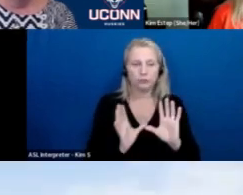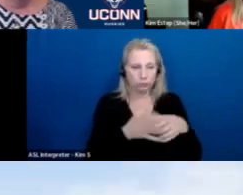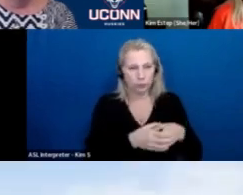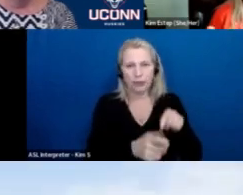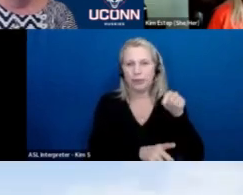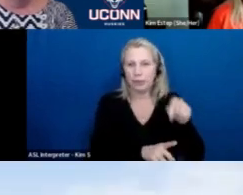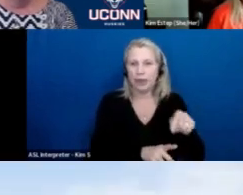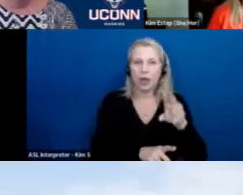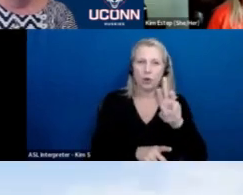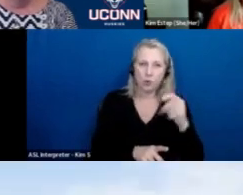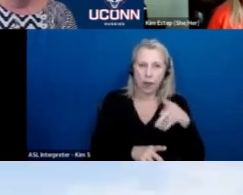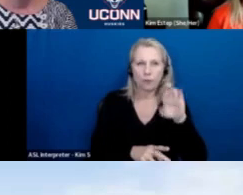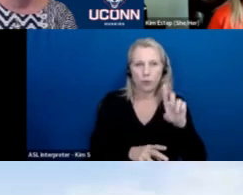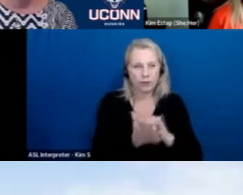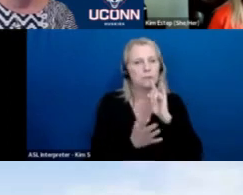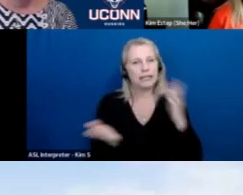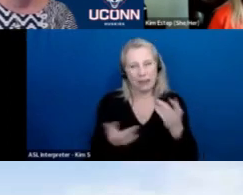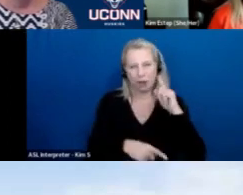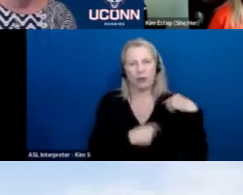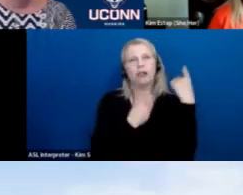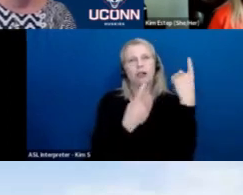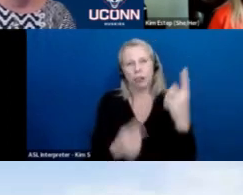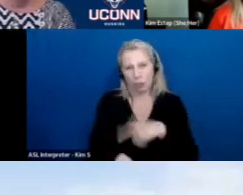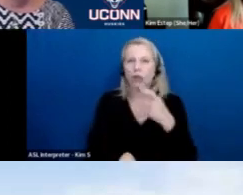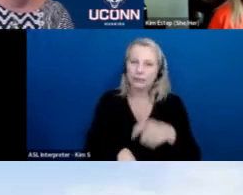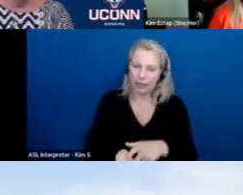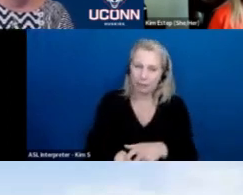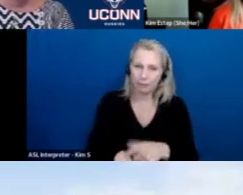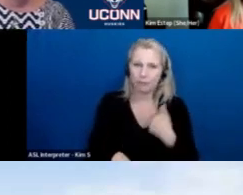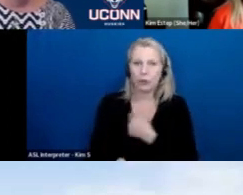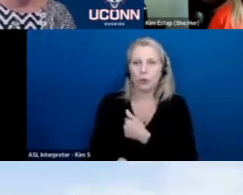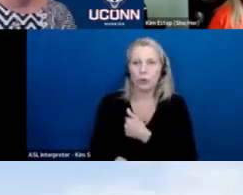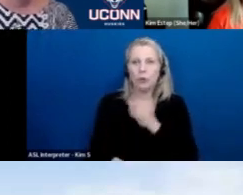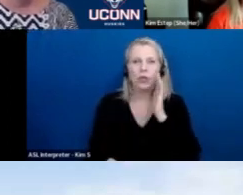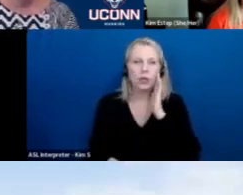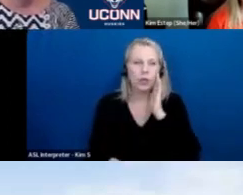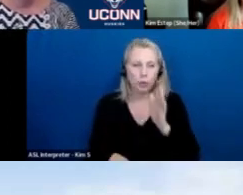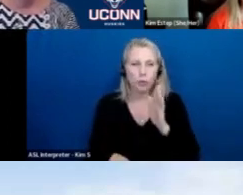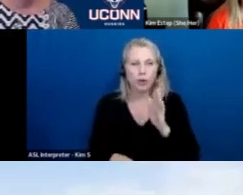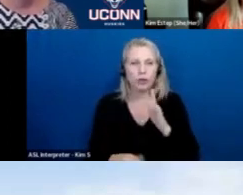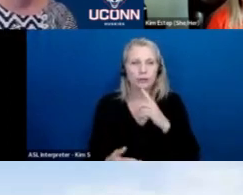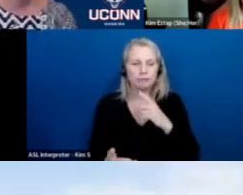wraparound has been around for a really long time. And so we are going to walk through a little